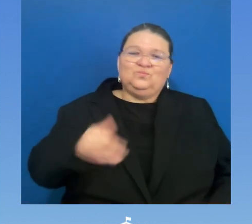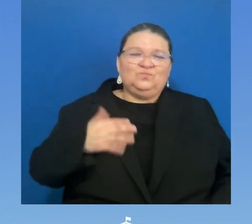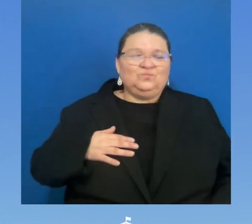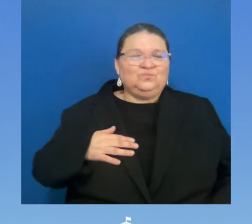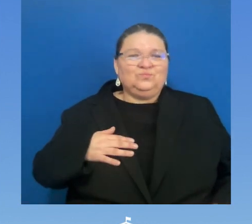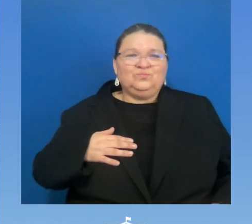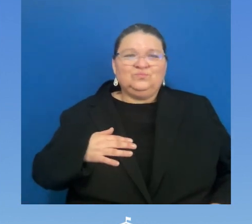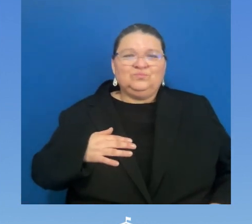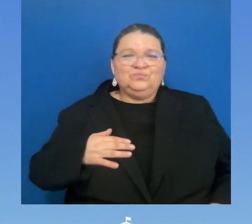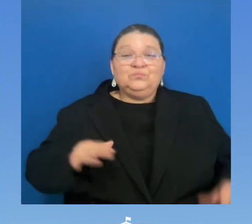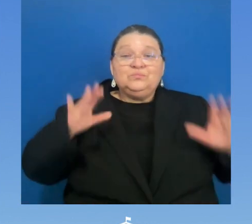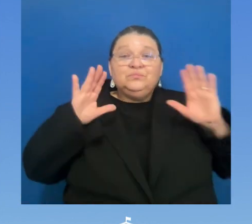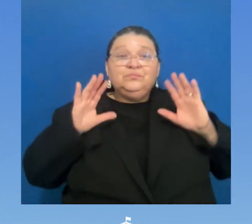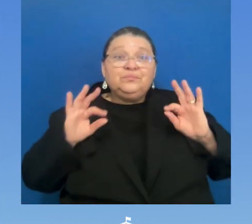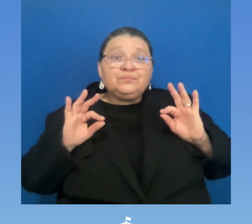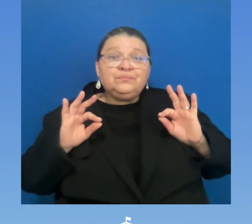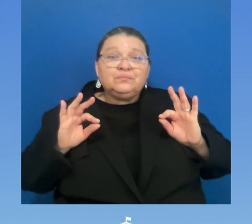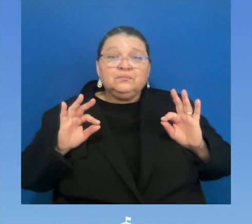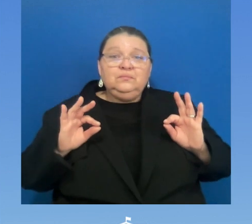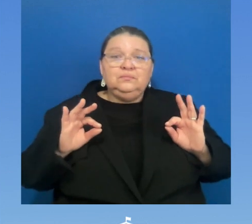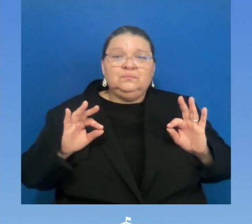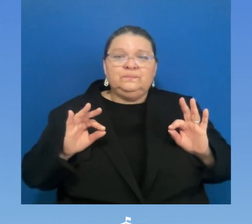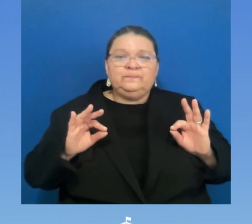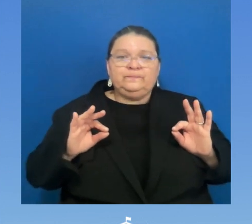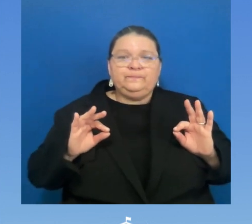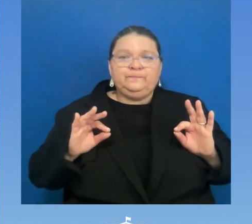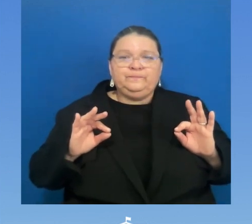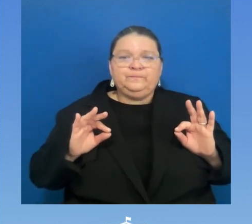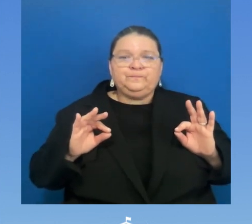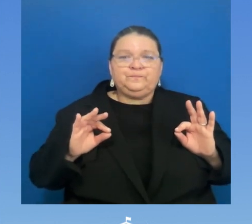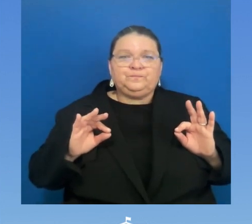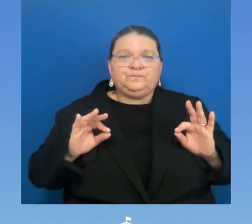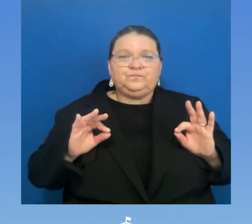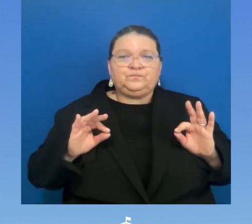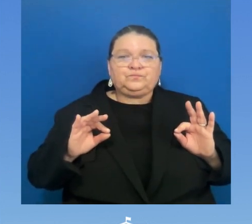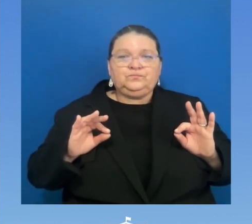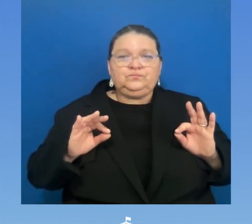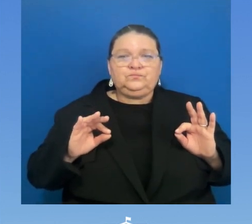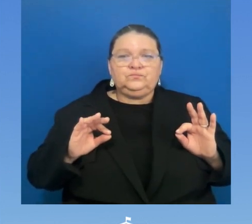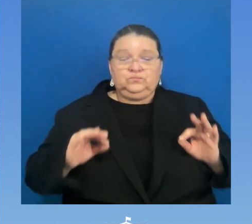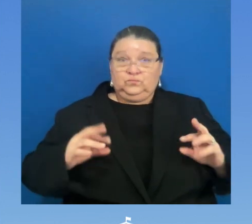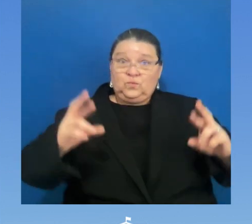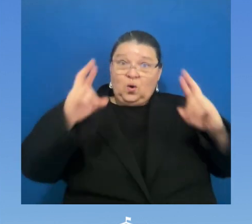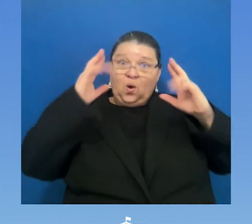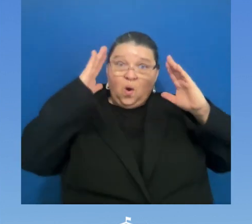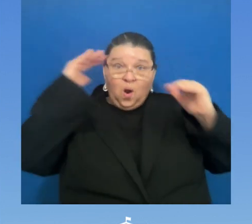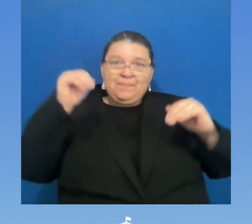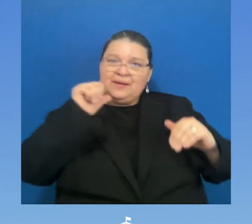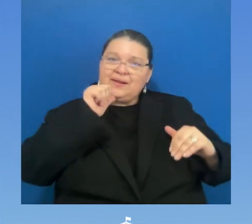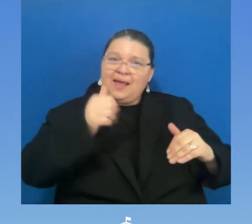certainly, for the first time in my life and the first time ever, hopefully not the last -- to just say, "Madam Vice President."